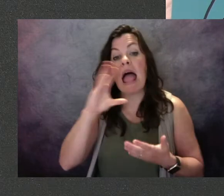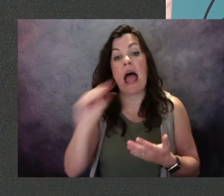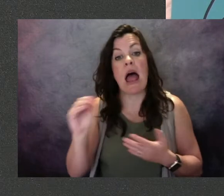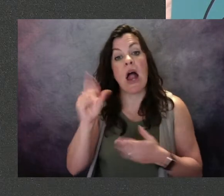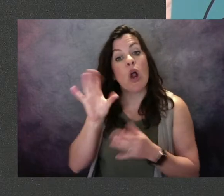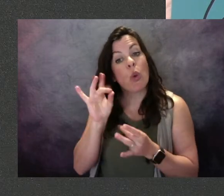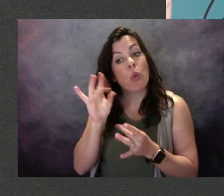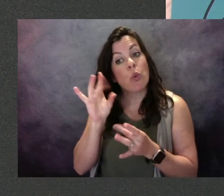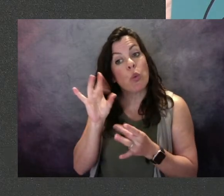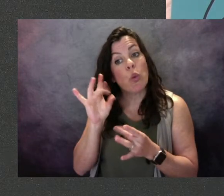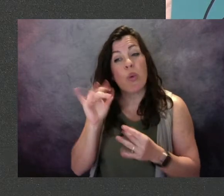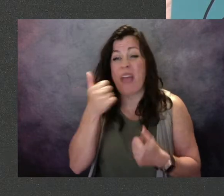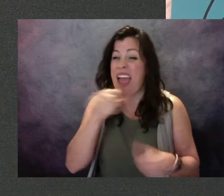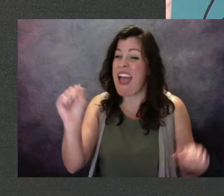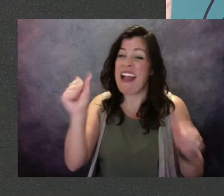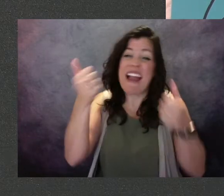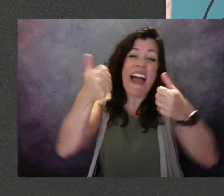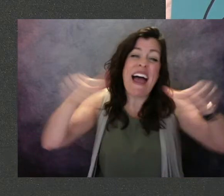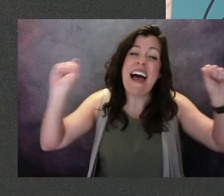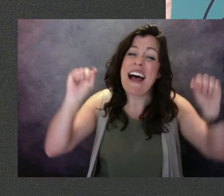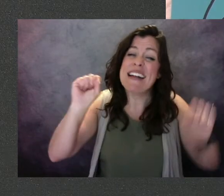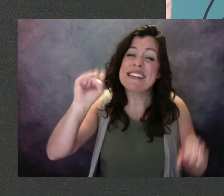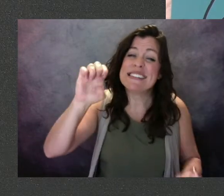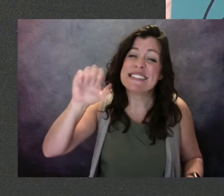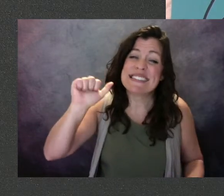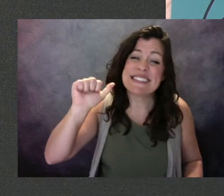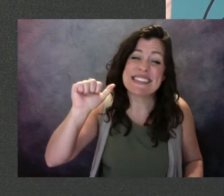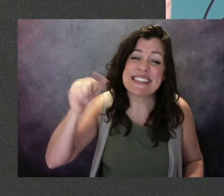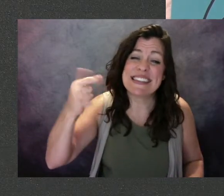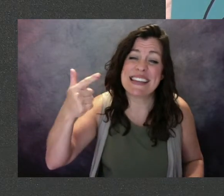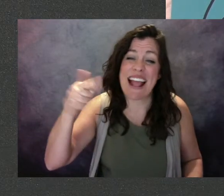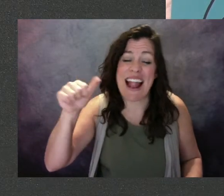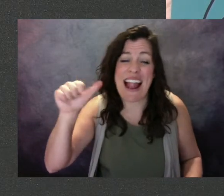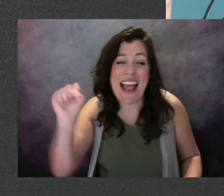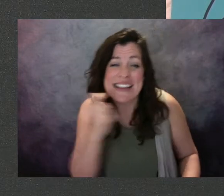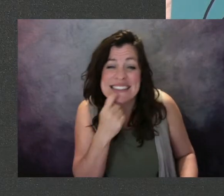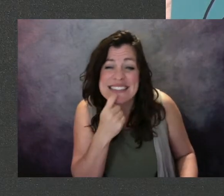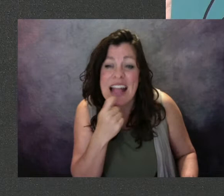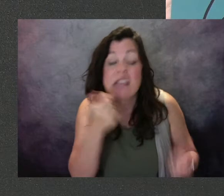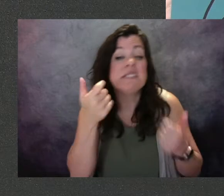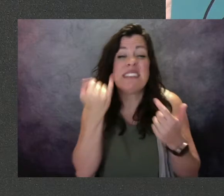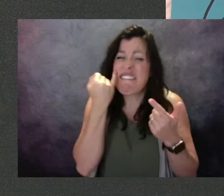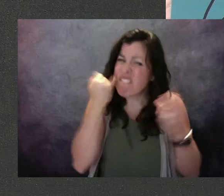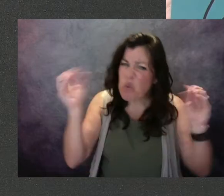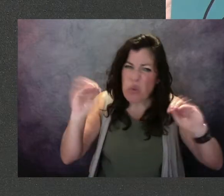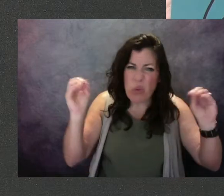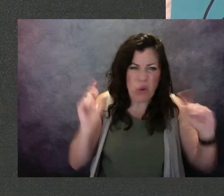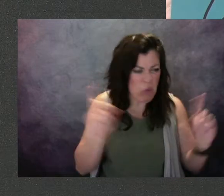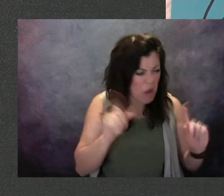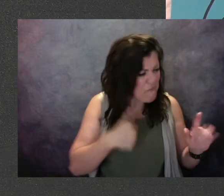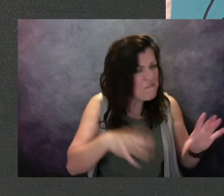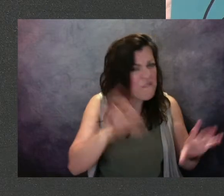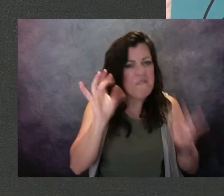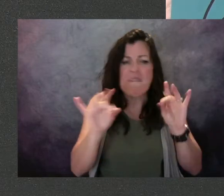and if you couldn't find any beach glass, you could always find some, bring, collect some rocks that you've done at the beach. Either one will work.